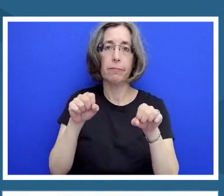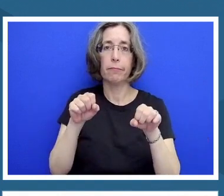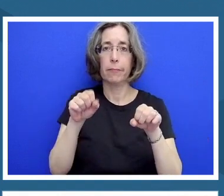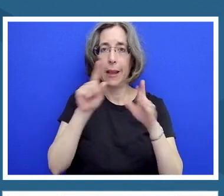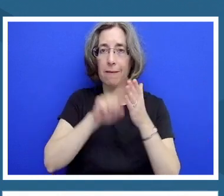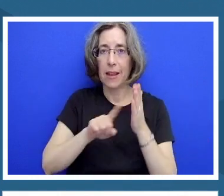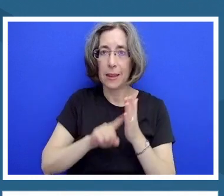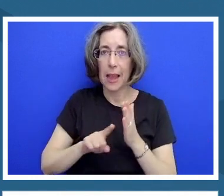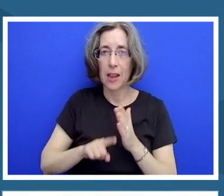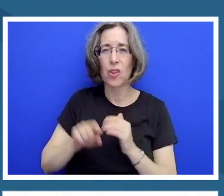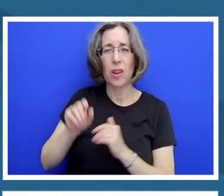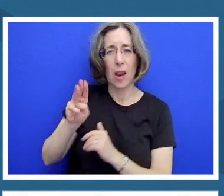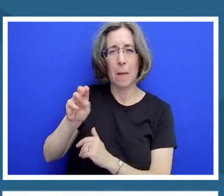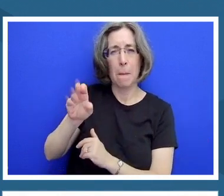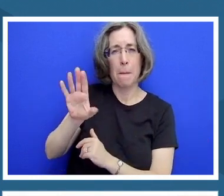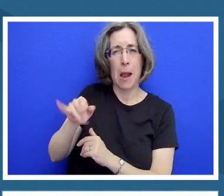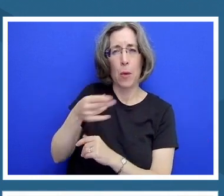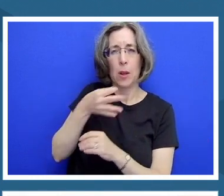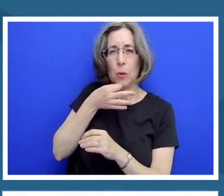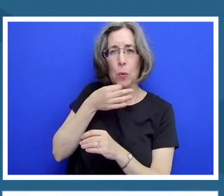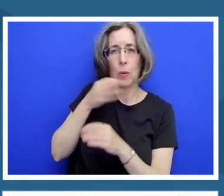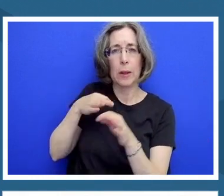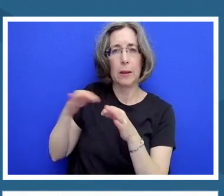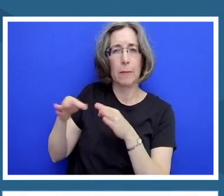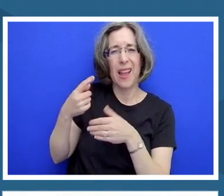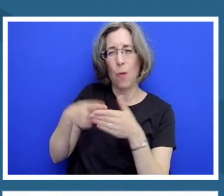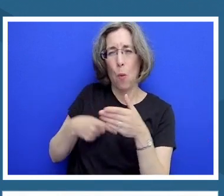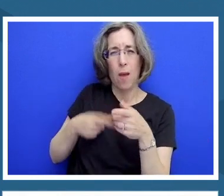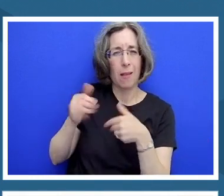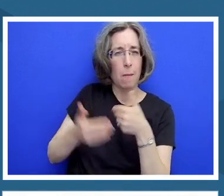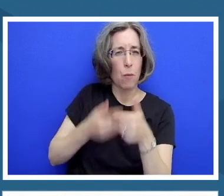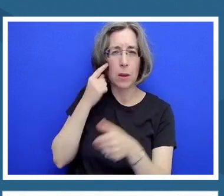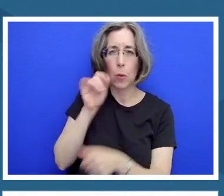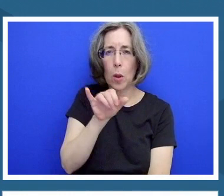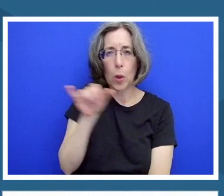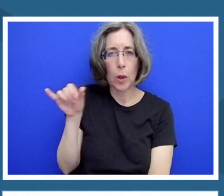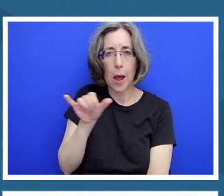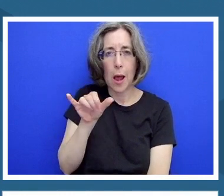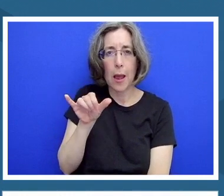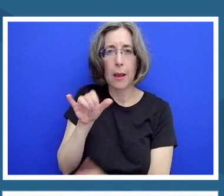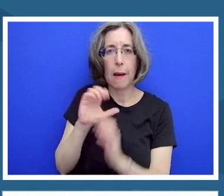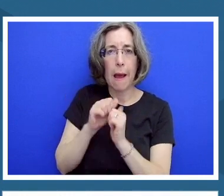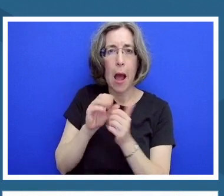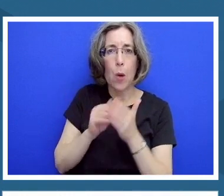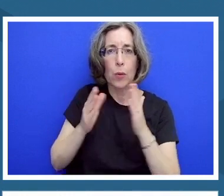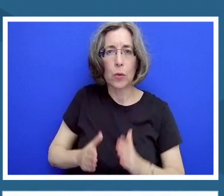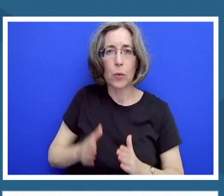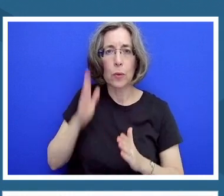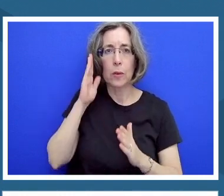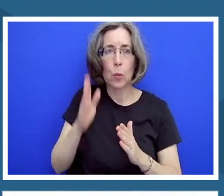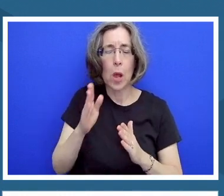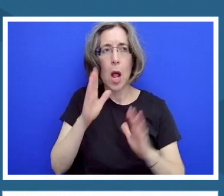process is going to look like for your students as they go through detecting an